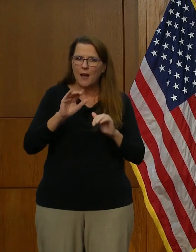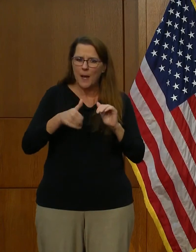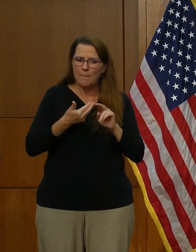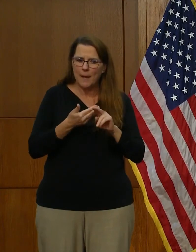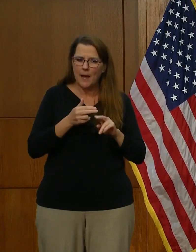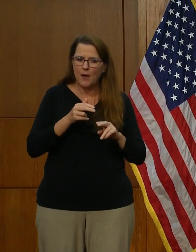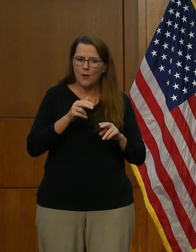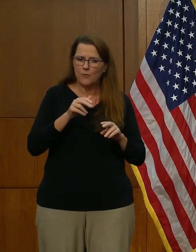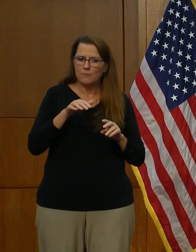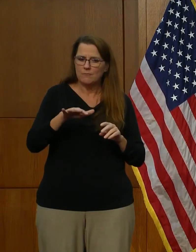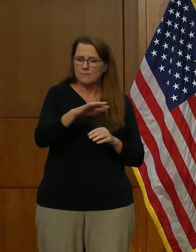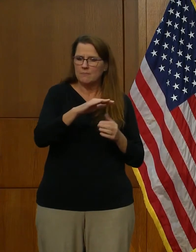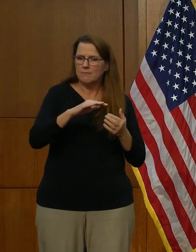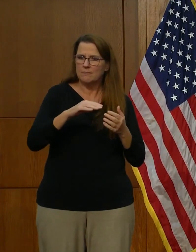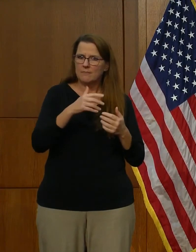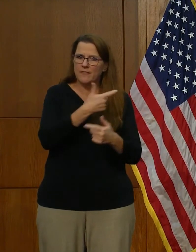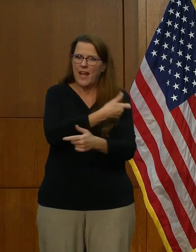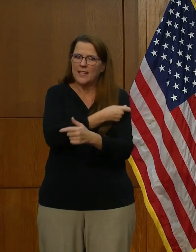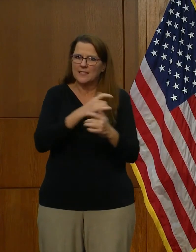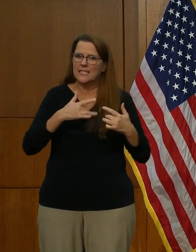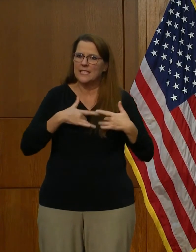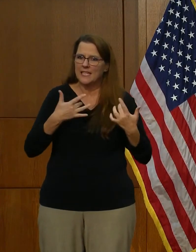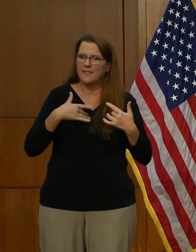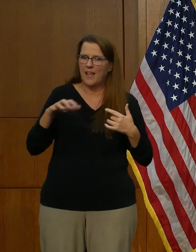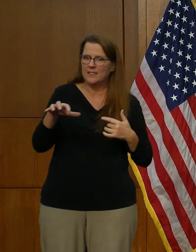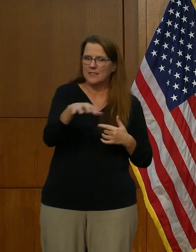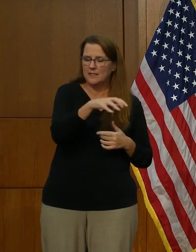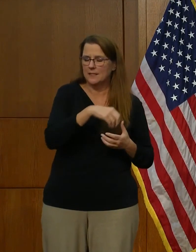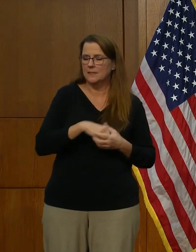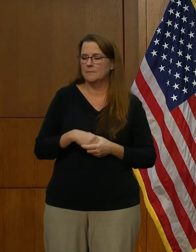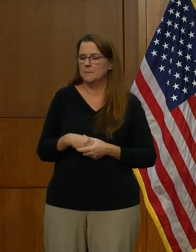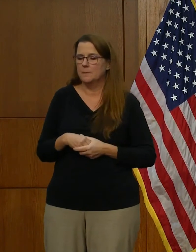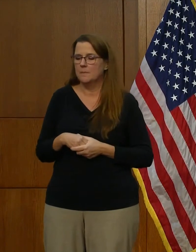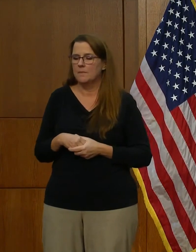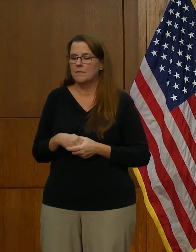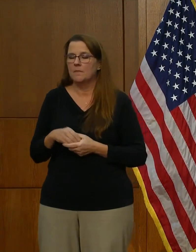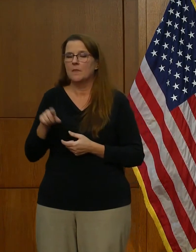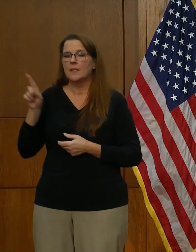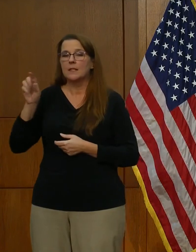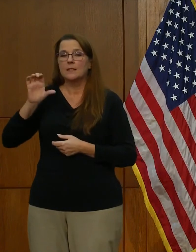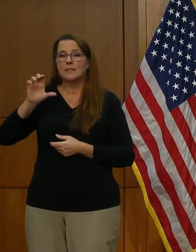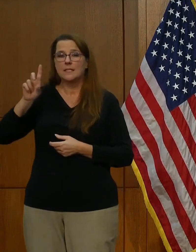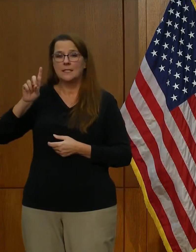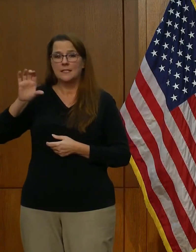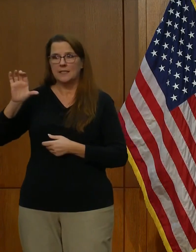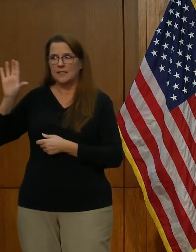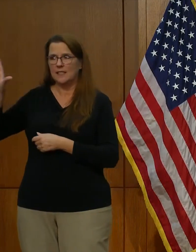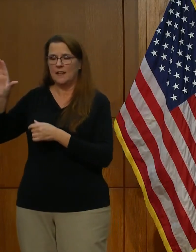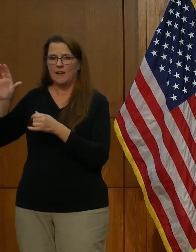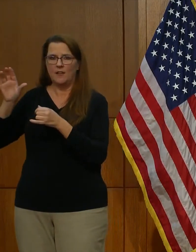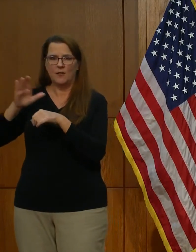FIND OUT ABOUT ADVERSE EVENTS